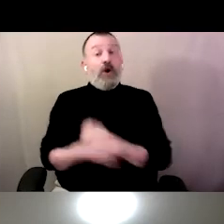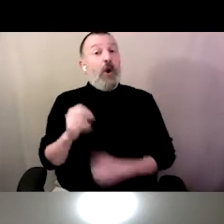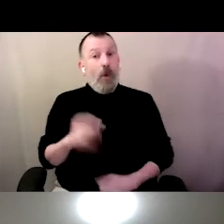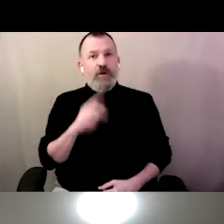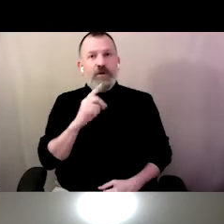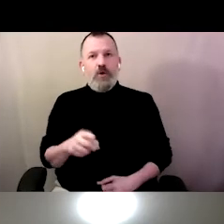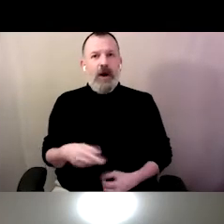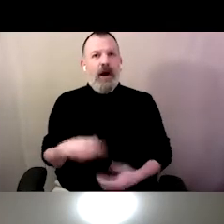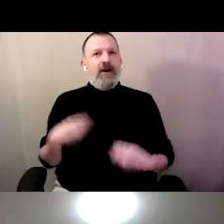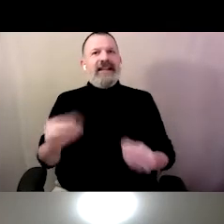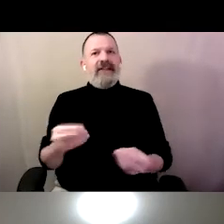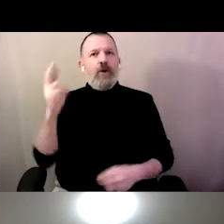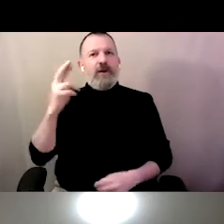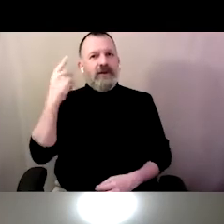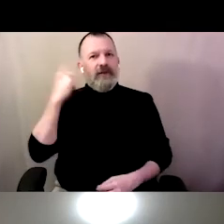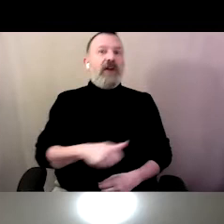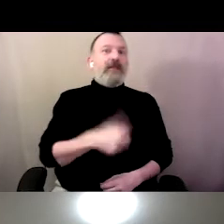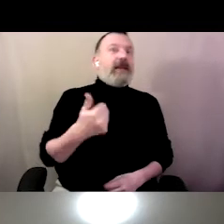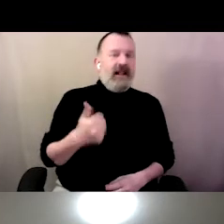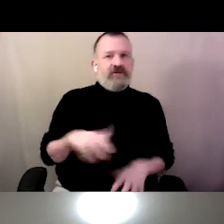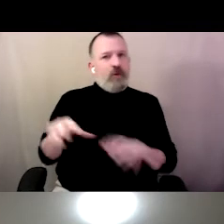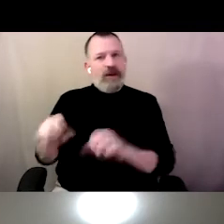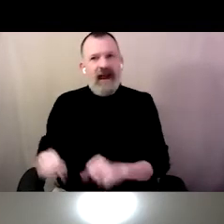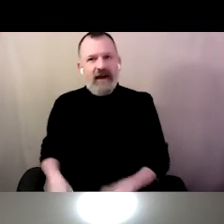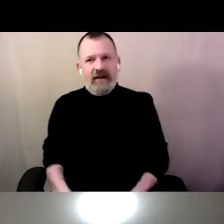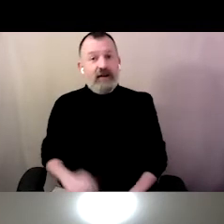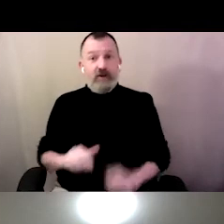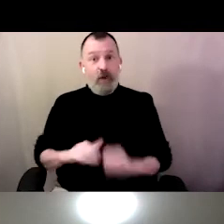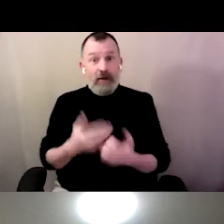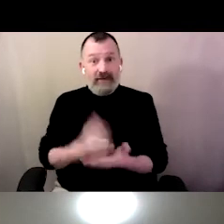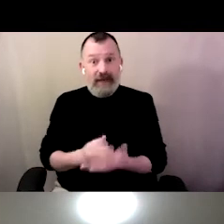CalebBarlow: So the only way you're going to stop this is to stop paying and that's easier